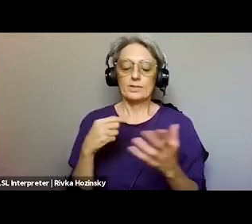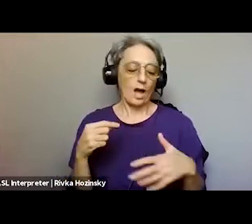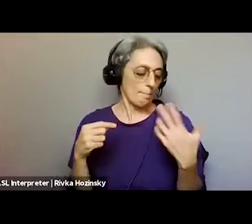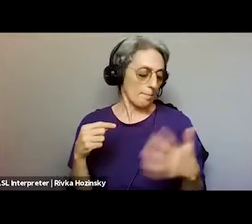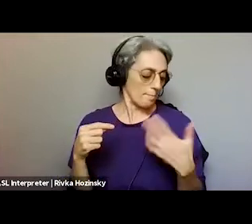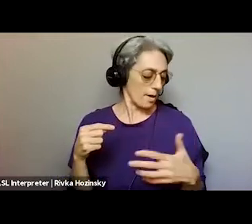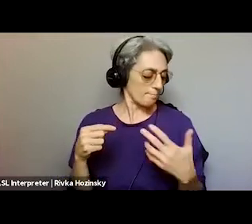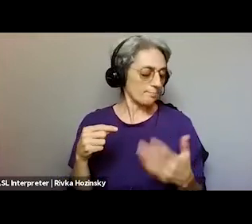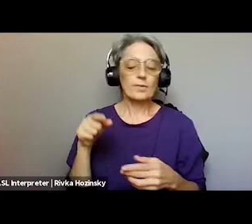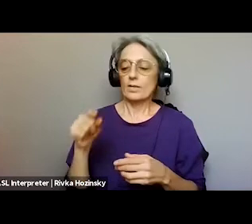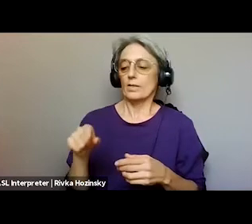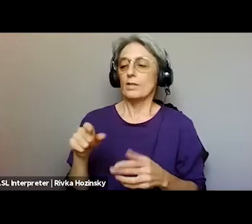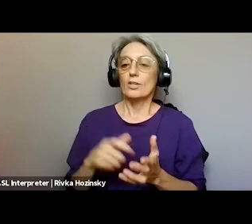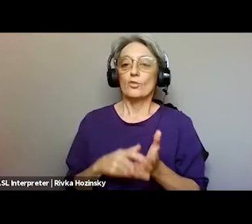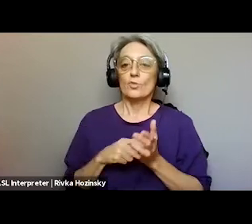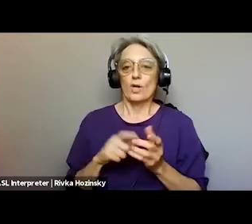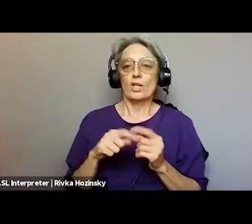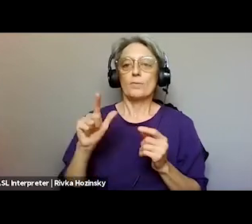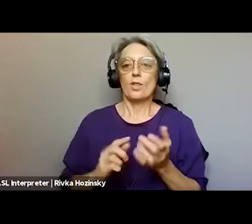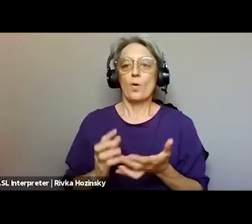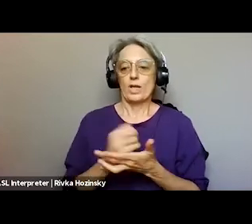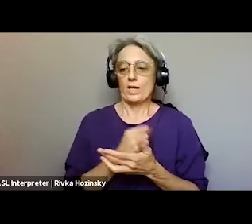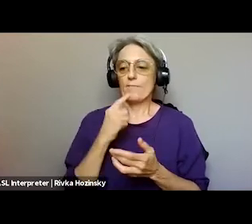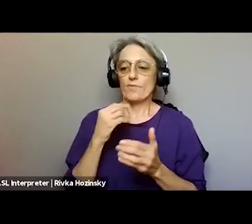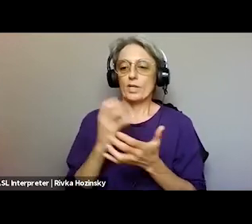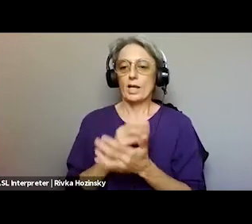to Medicaid as being low income and disabled pregnant people still have worse outcomes.